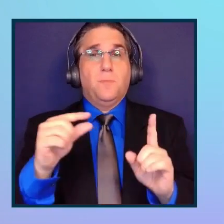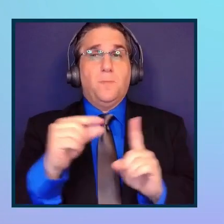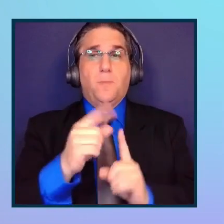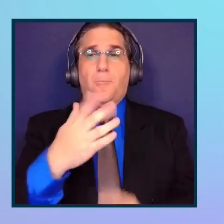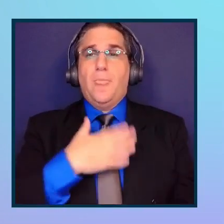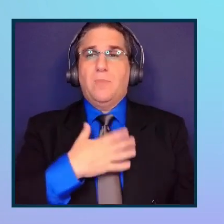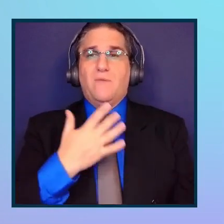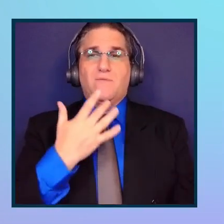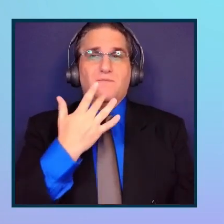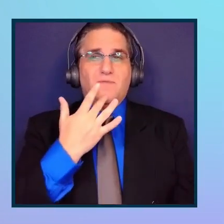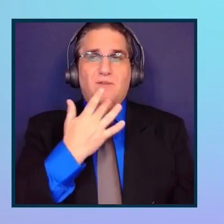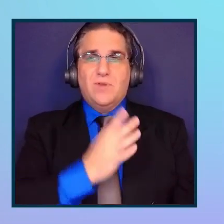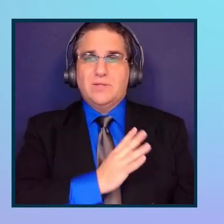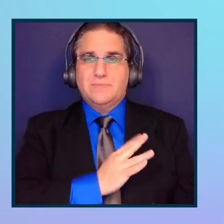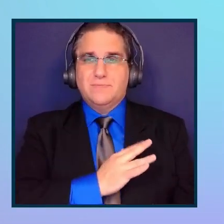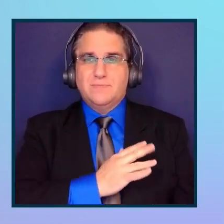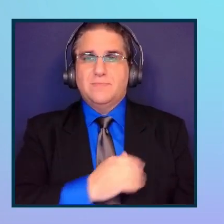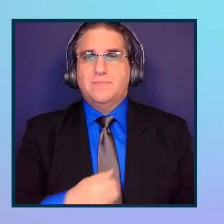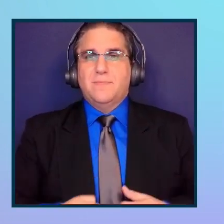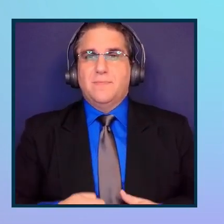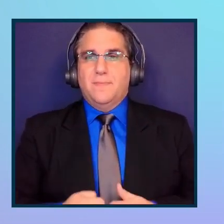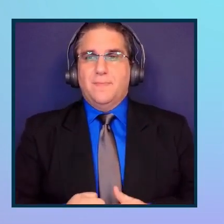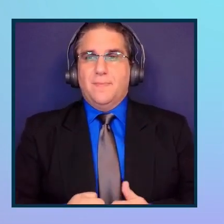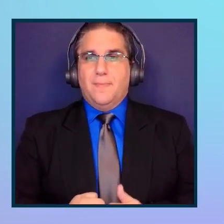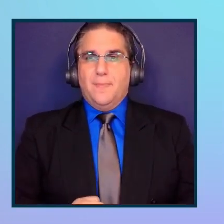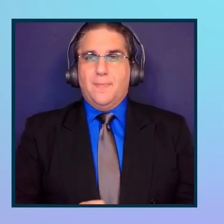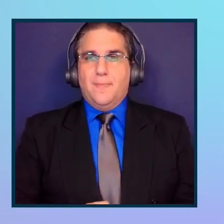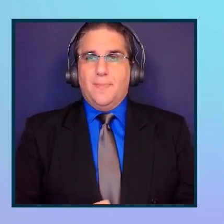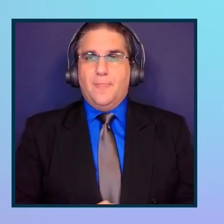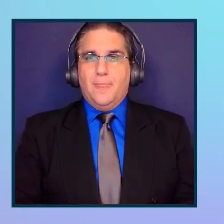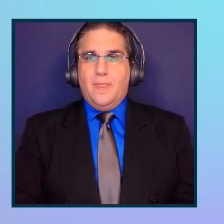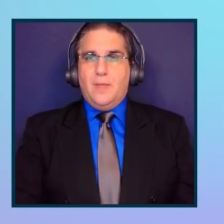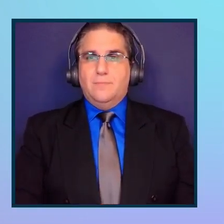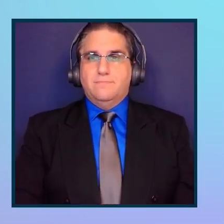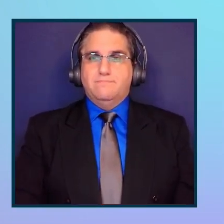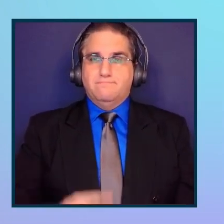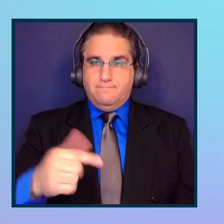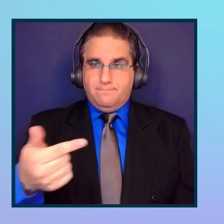Yeah actually, Seth, did you see the gender pay,